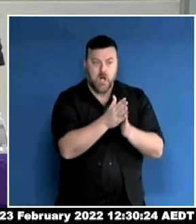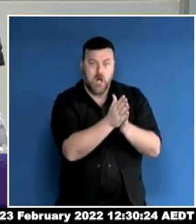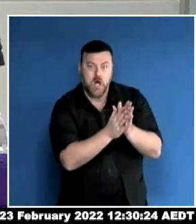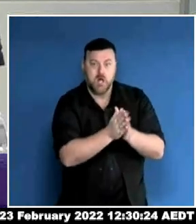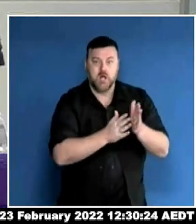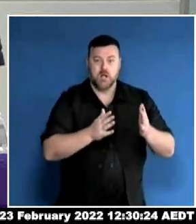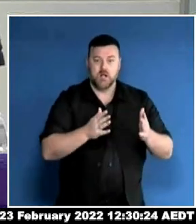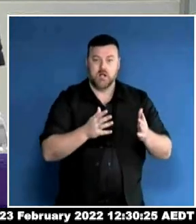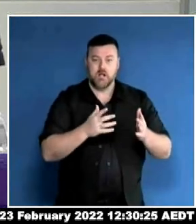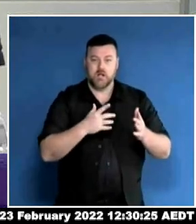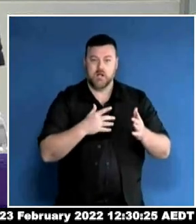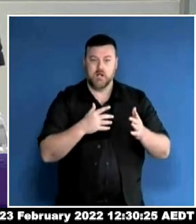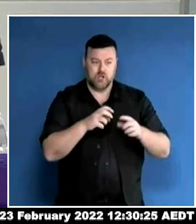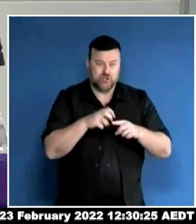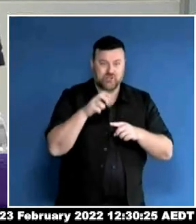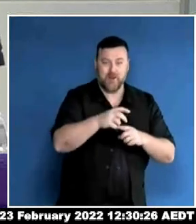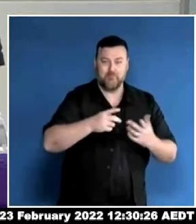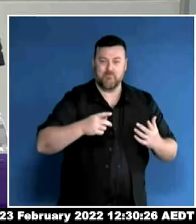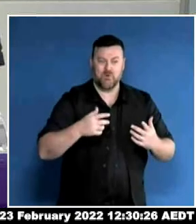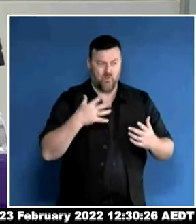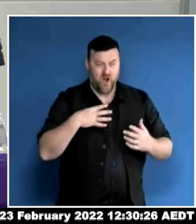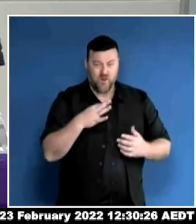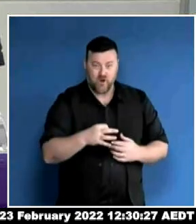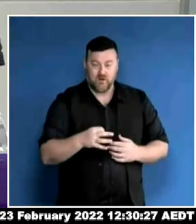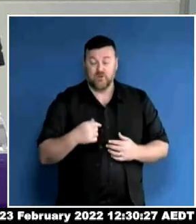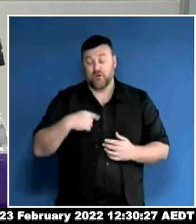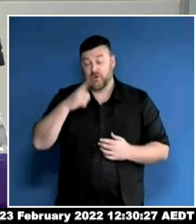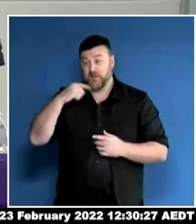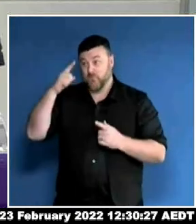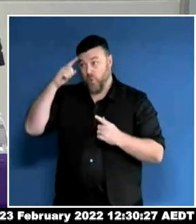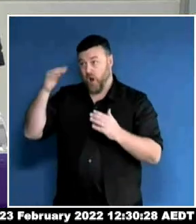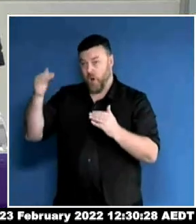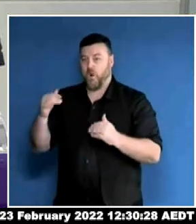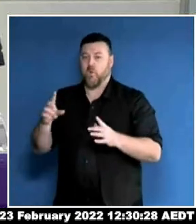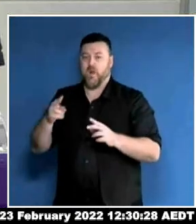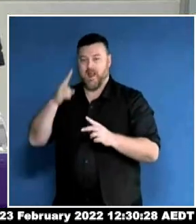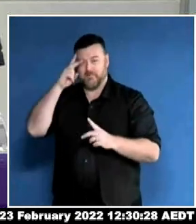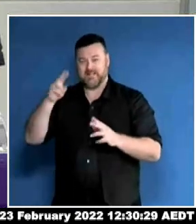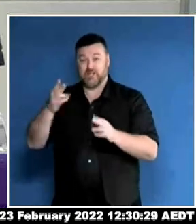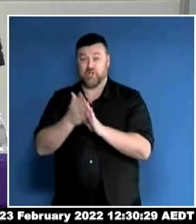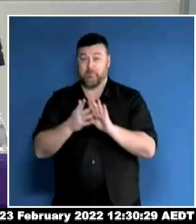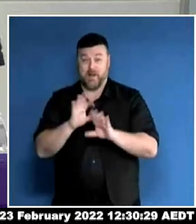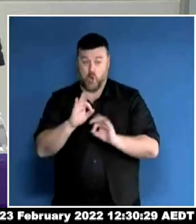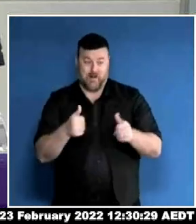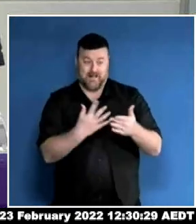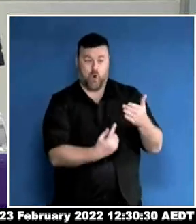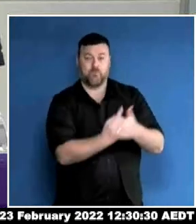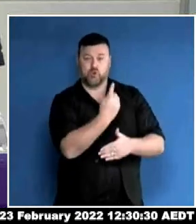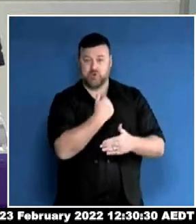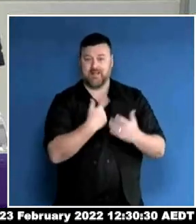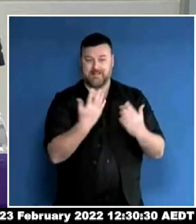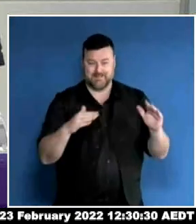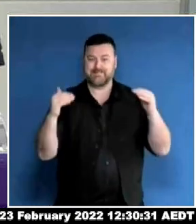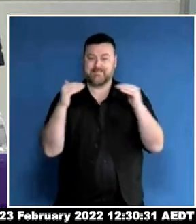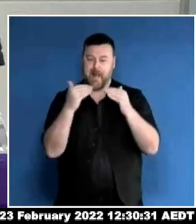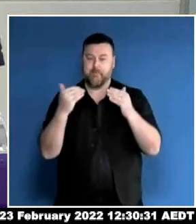So low expectations result in just not giving people opportunities to do the same things that non-disabled people get to try all the time and it is not even questioned.